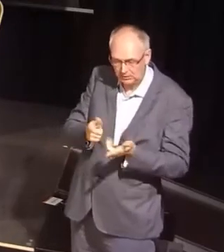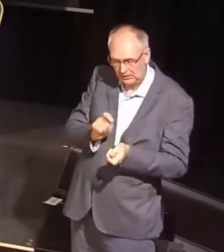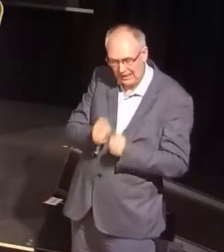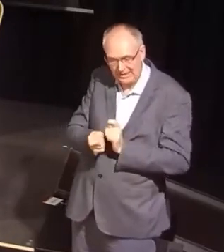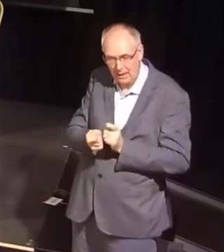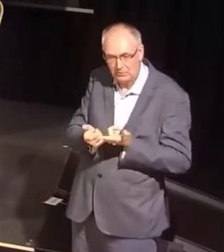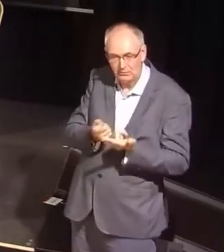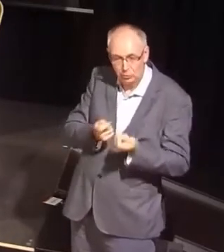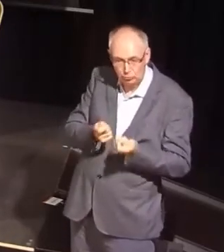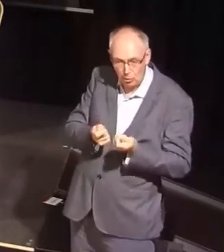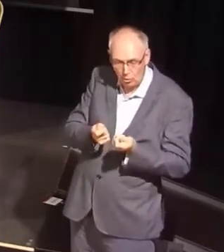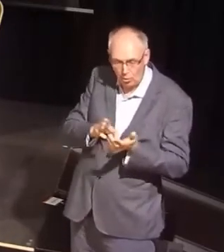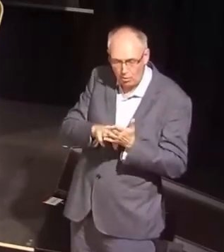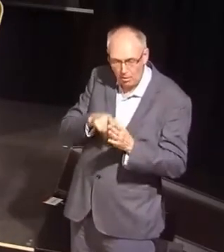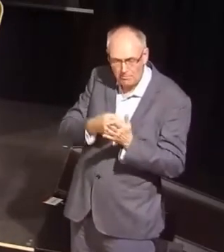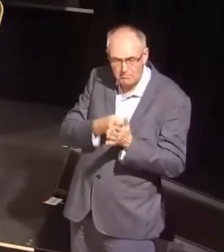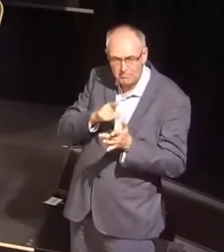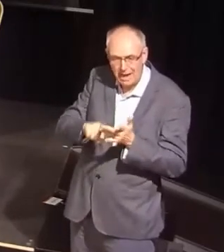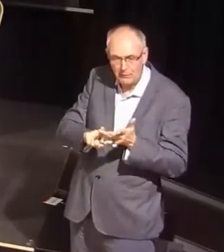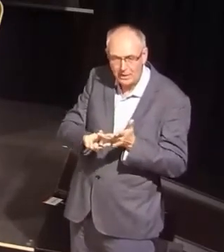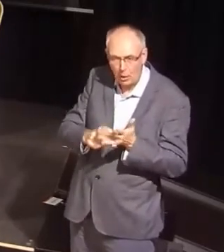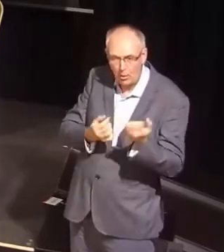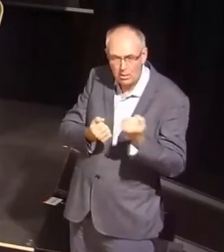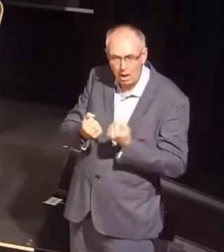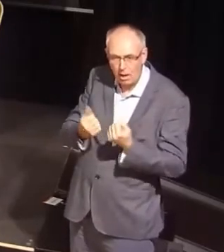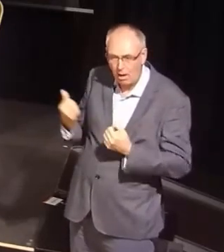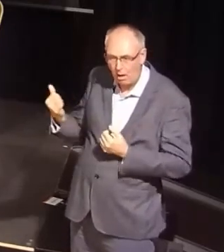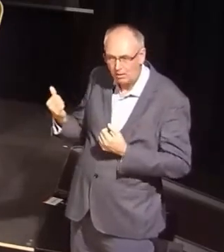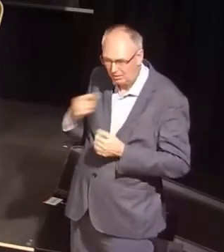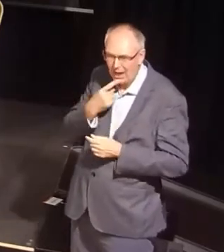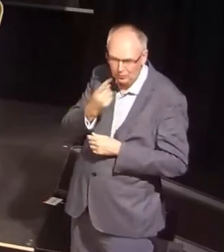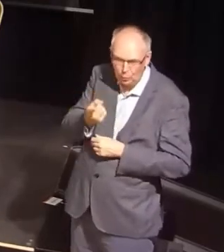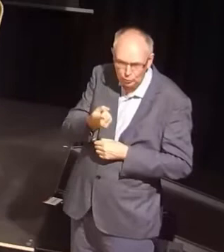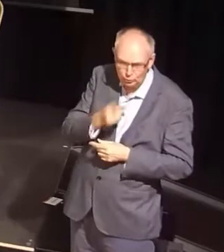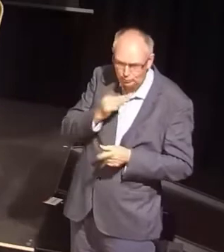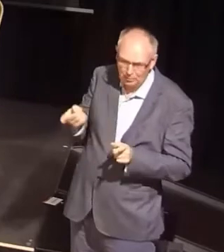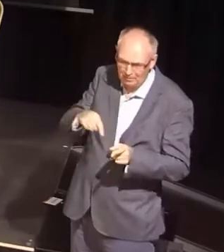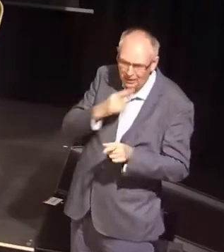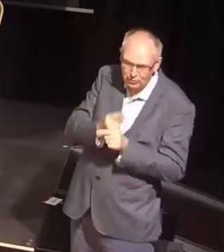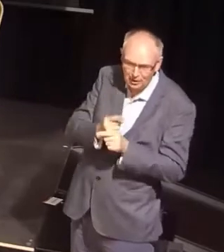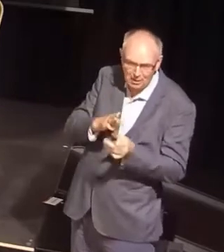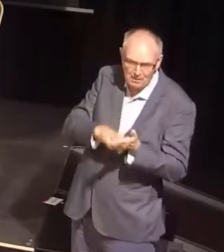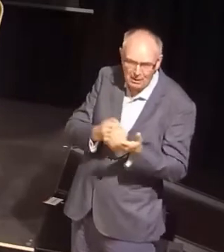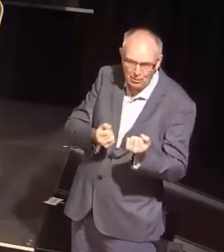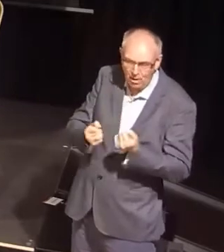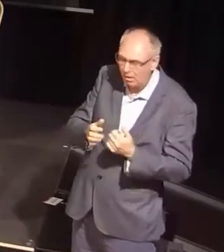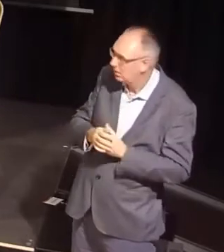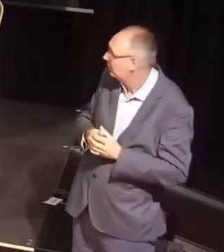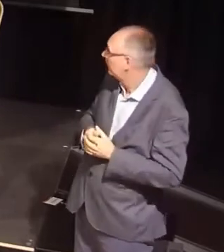playing Mario Kart. Again, I said I'd come back to Mario Kart. He's steering with